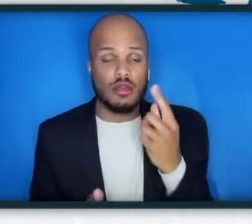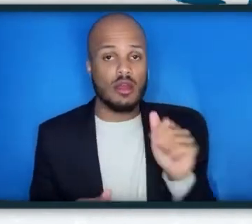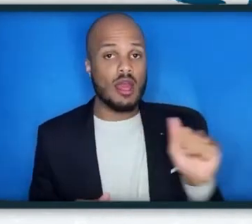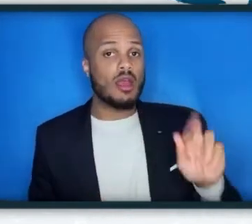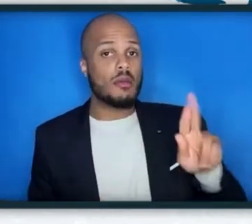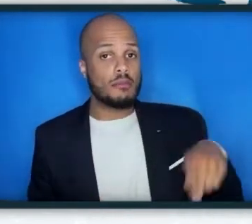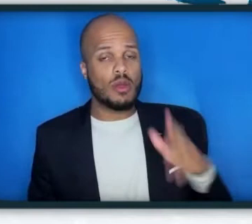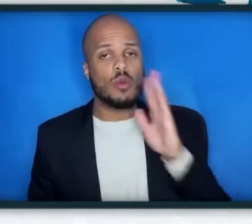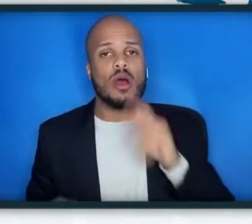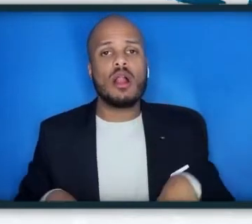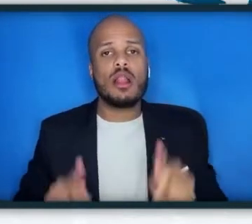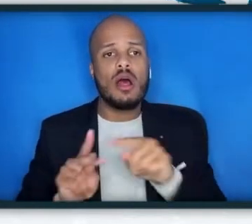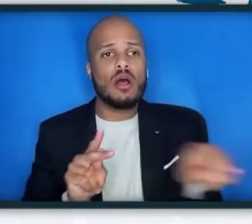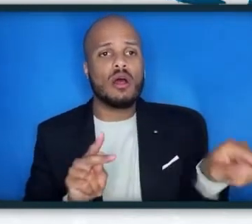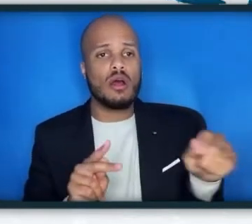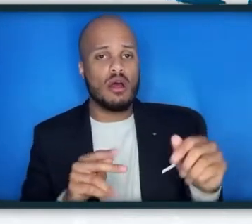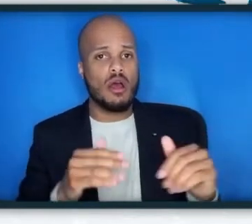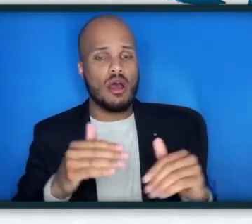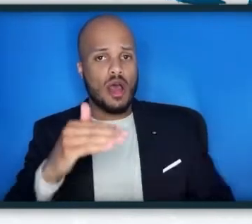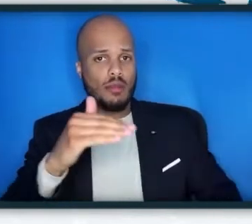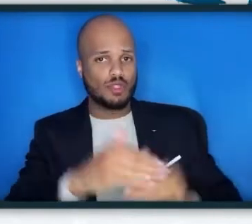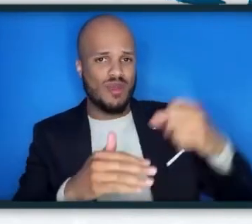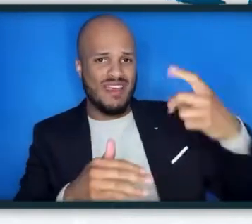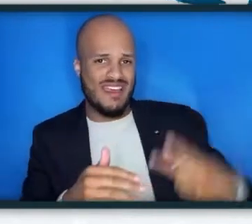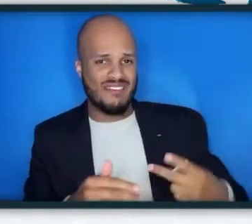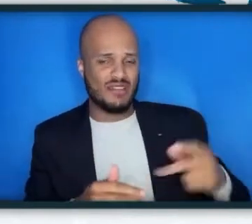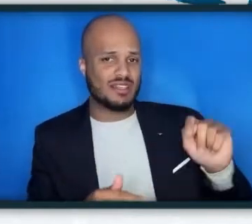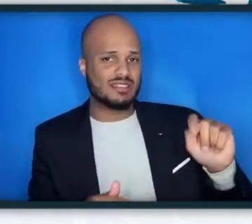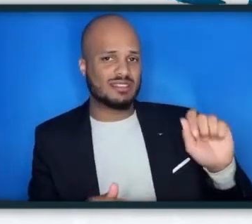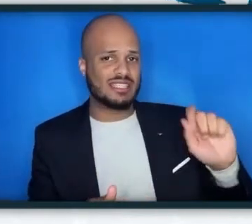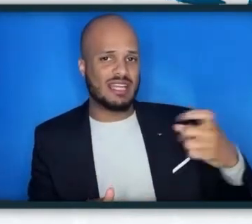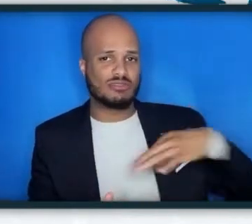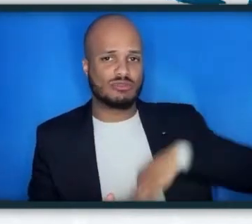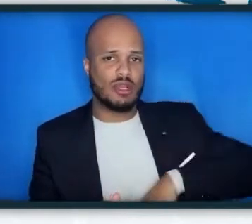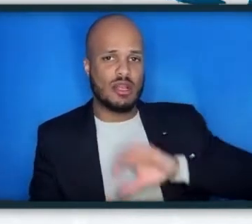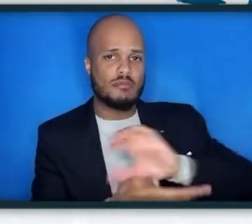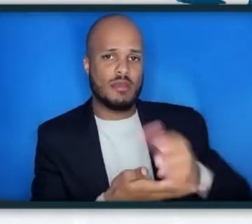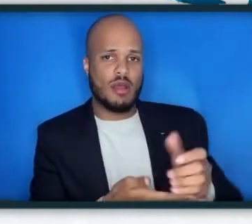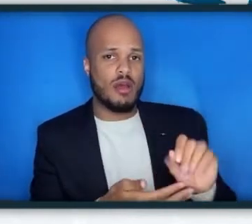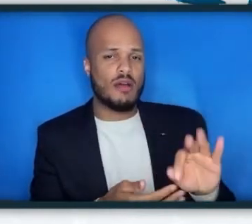of their child tax credit amount as one or more advanced payments starting in July.